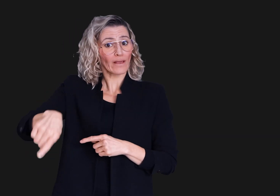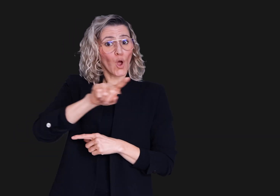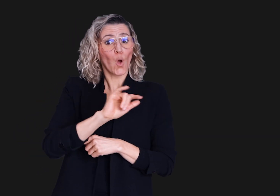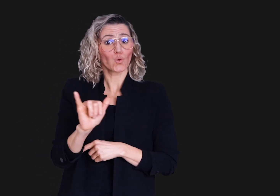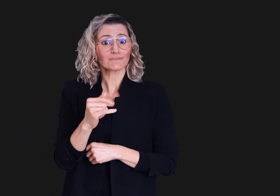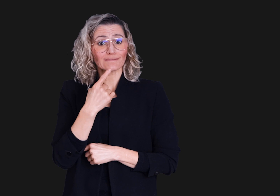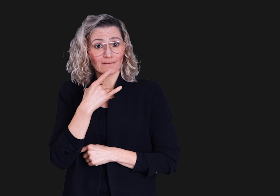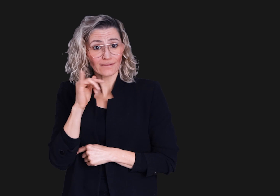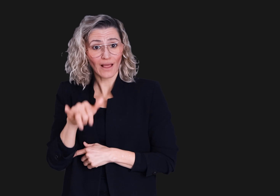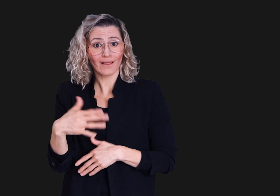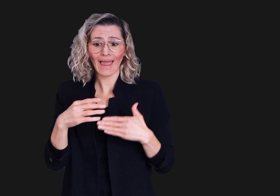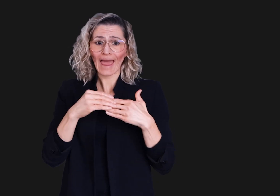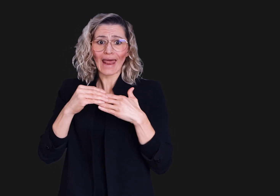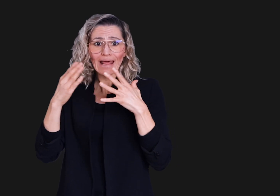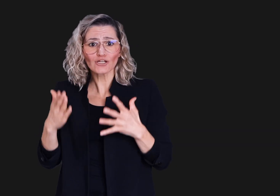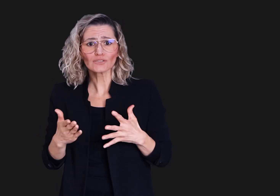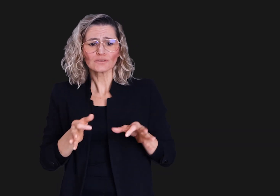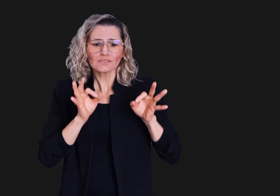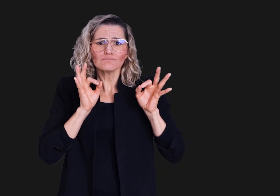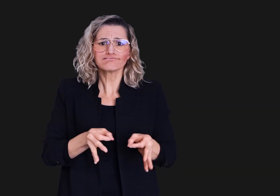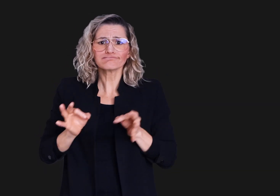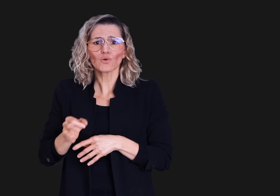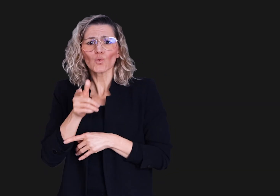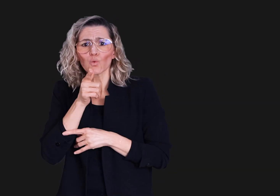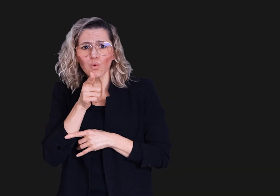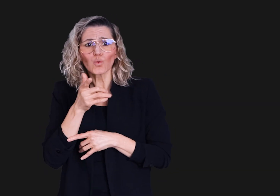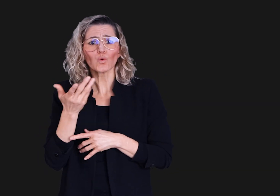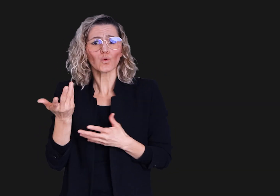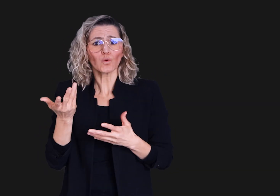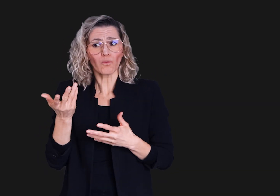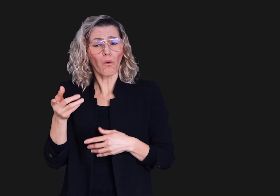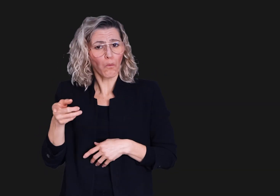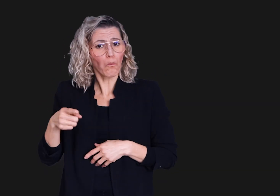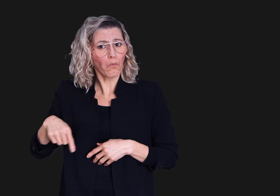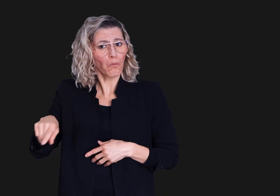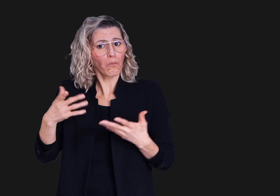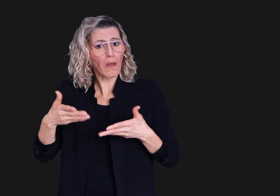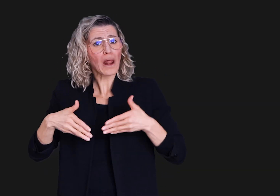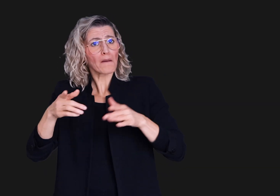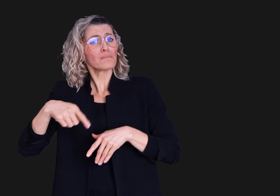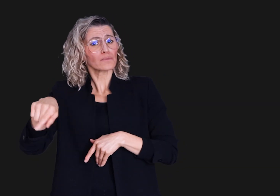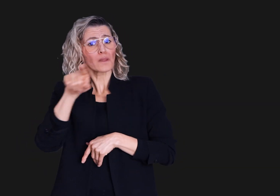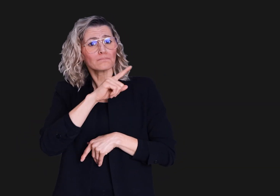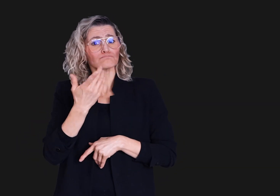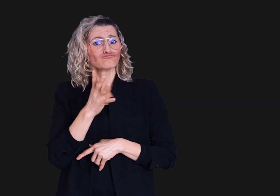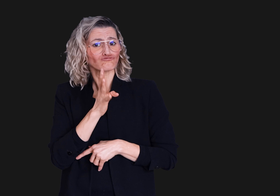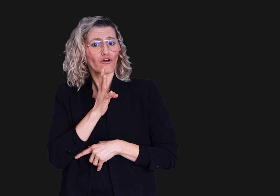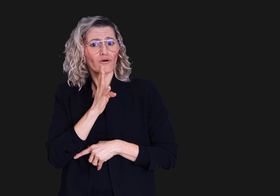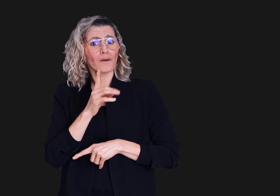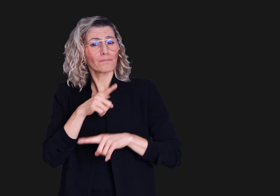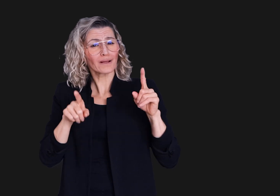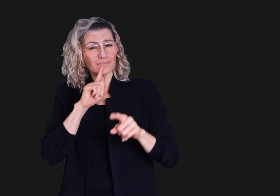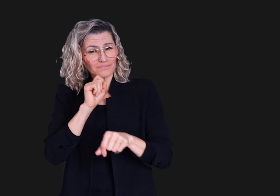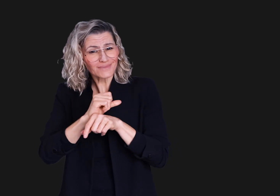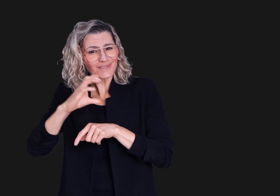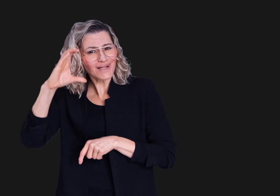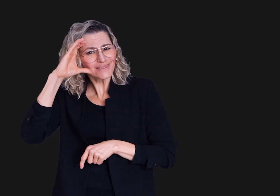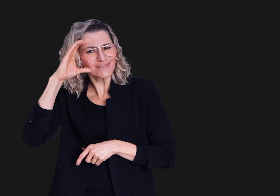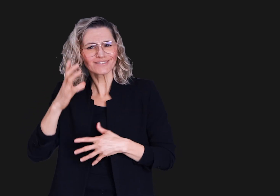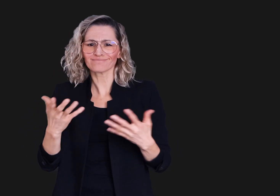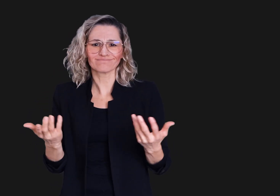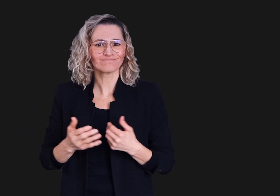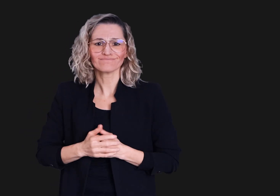They also said that leaders and decision-makers do not listen to them when they do talk.